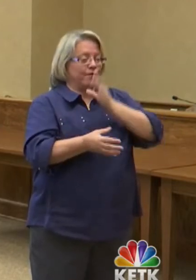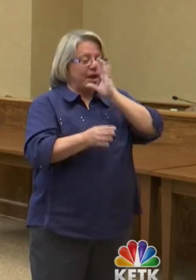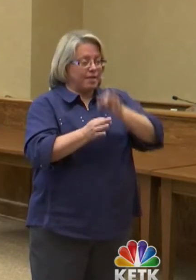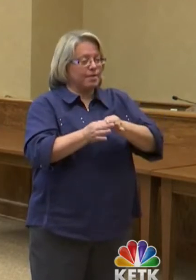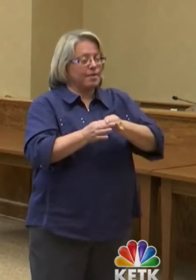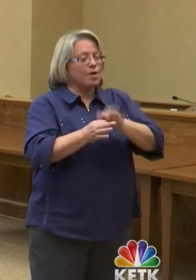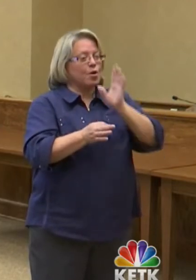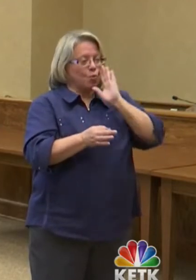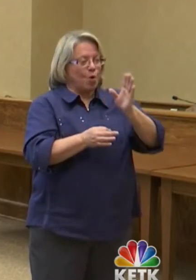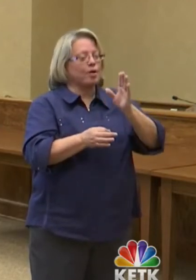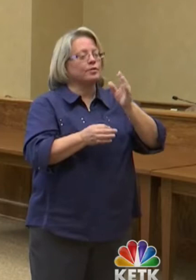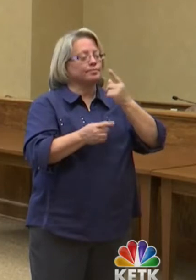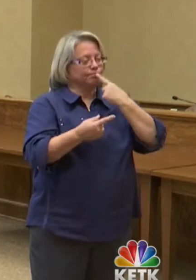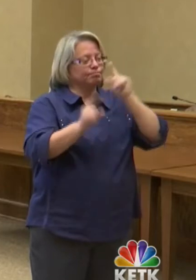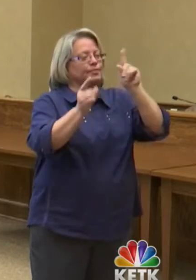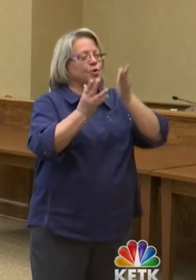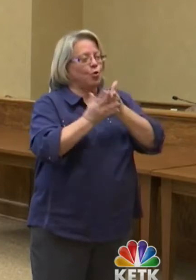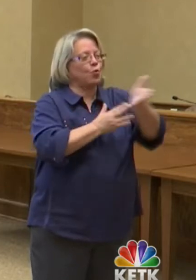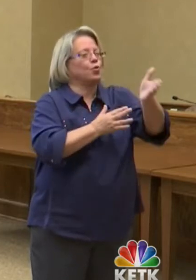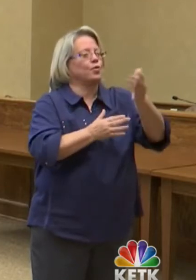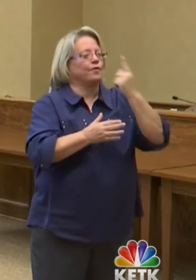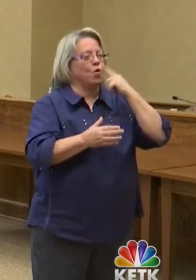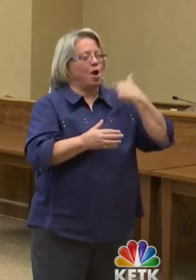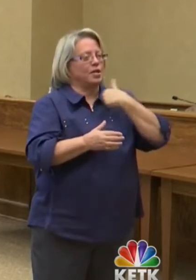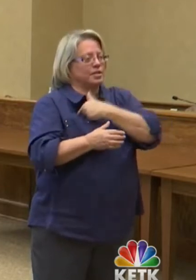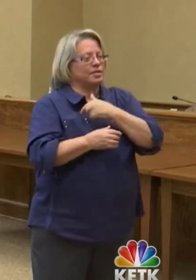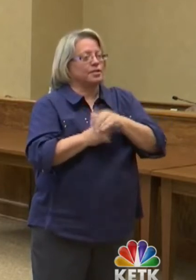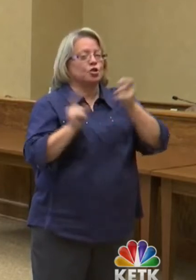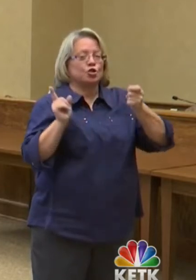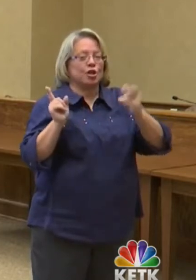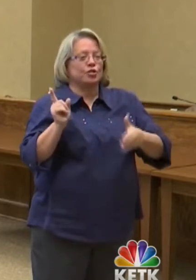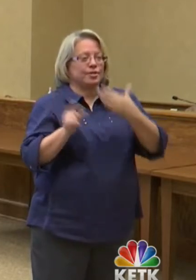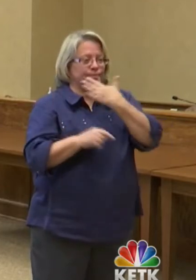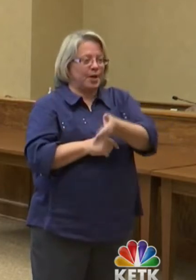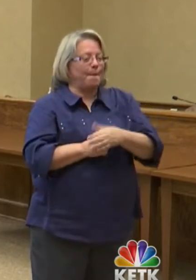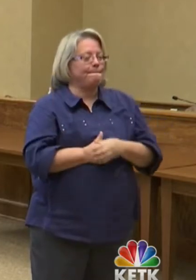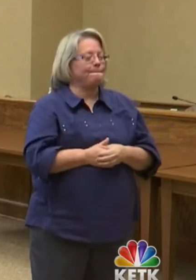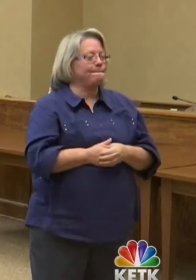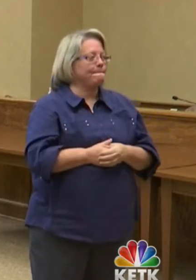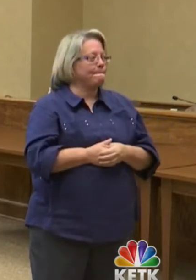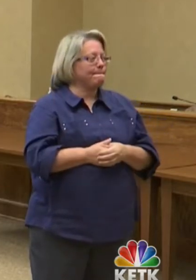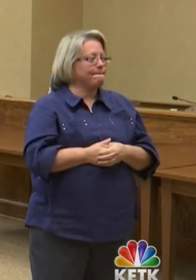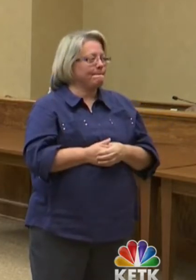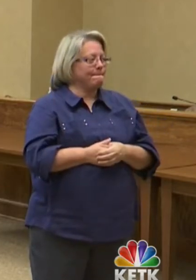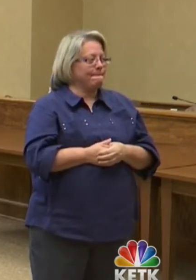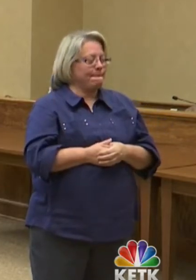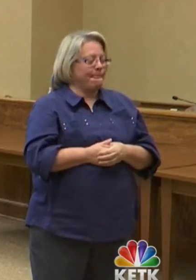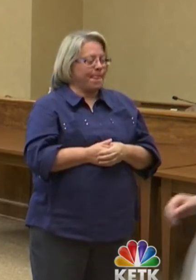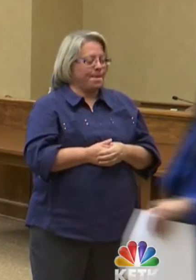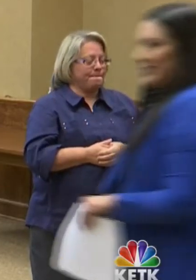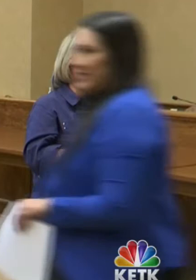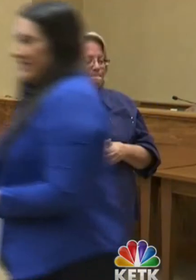AS A FAITH-BASED COMMUNITY LET'S STAY SPIRITUALLY CONNECTED. I WANT TO ENCOURAGE US TO DO THAT I BELIEVE THAT OUR FAITH